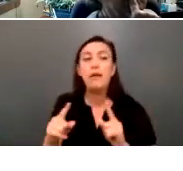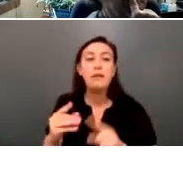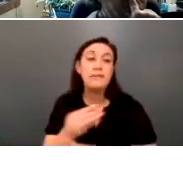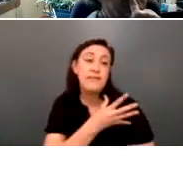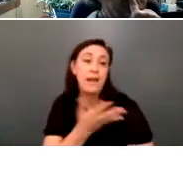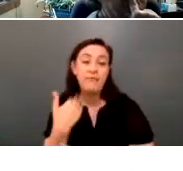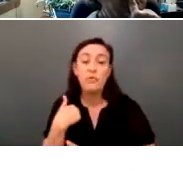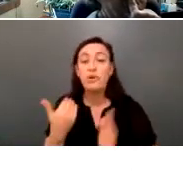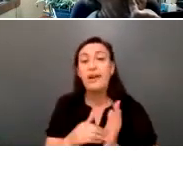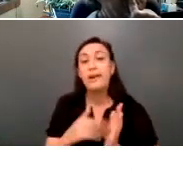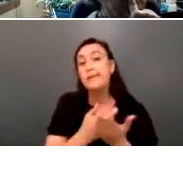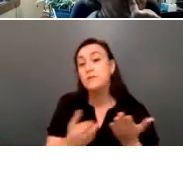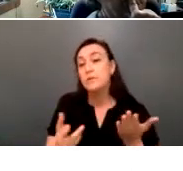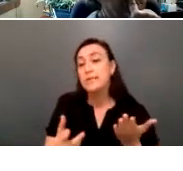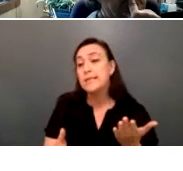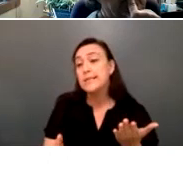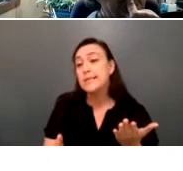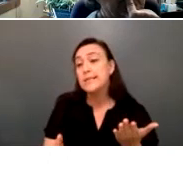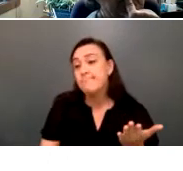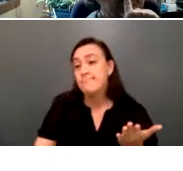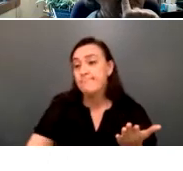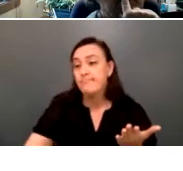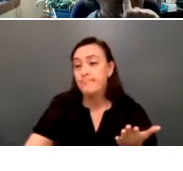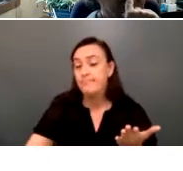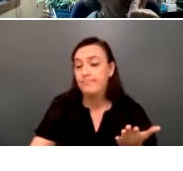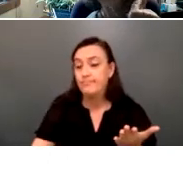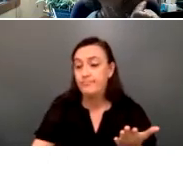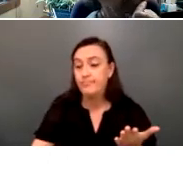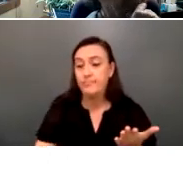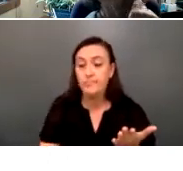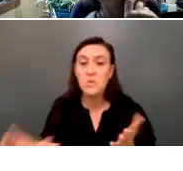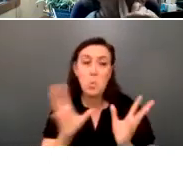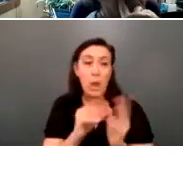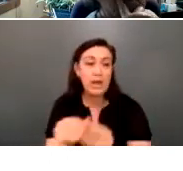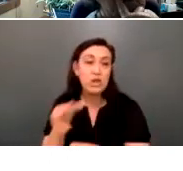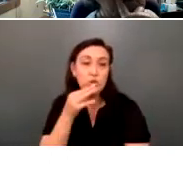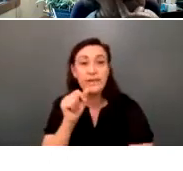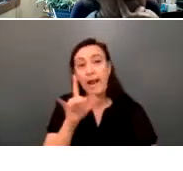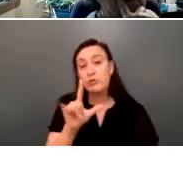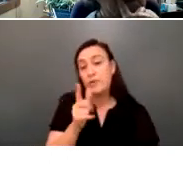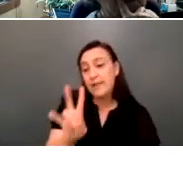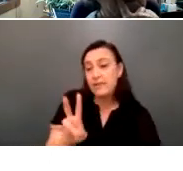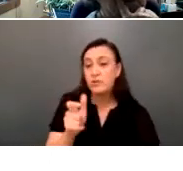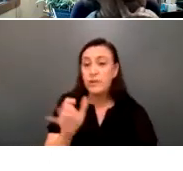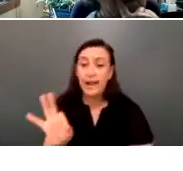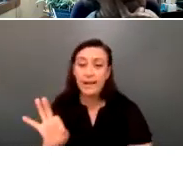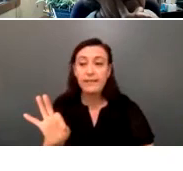this slide was up earlier again, resources on upcoming webinars are available. Looks like on April 27th and 29th and May 4th,